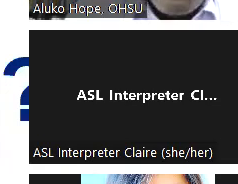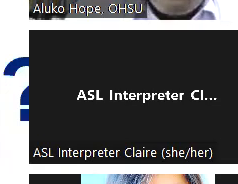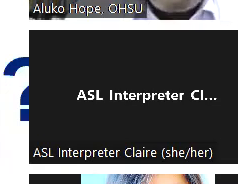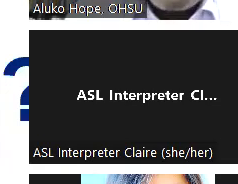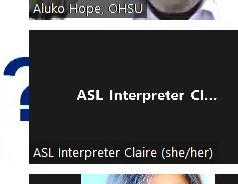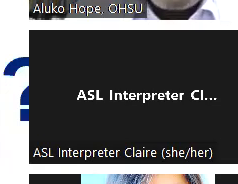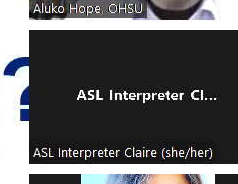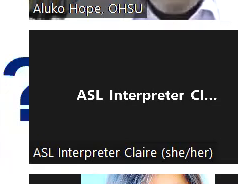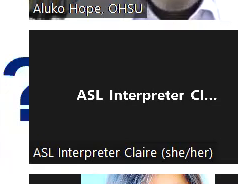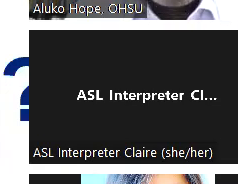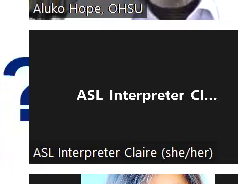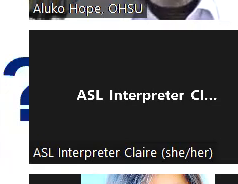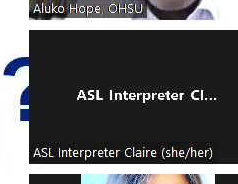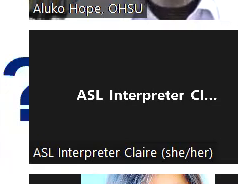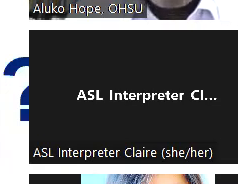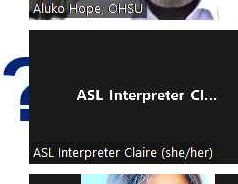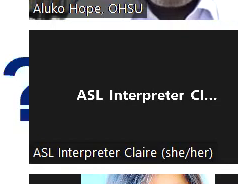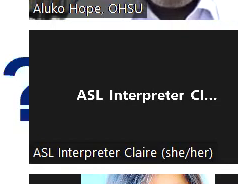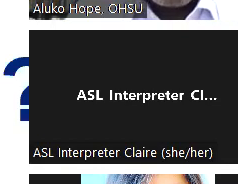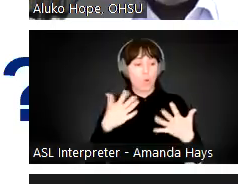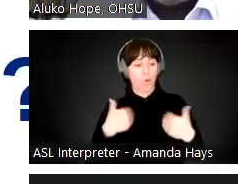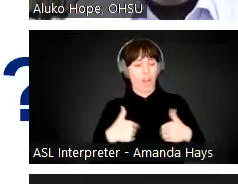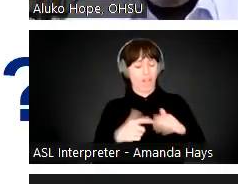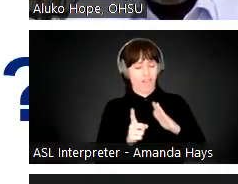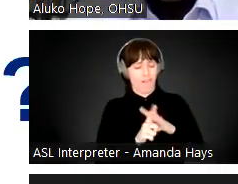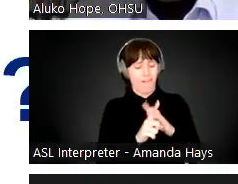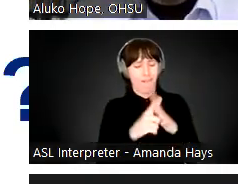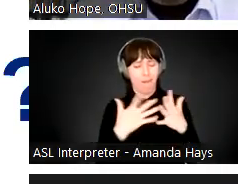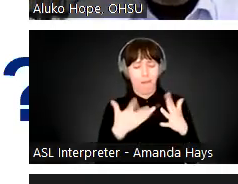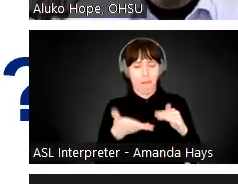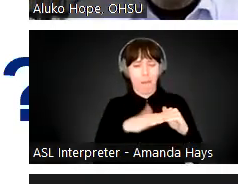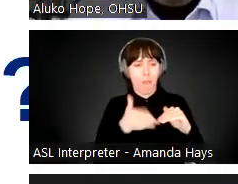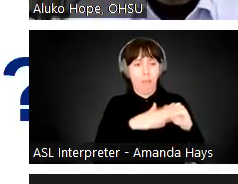really is when your symptoms get worse